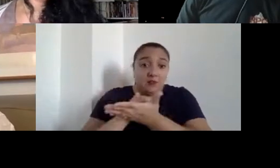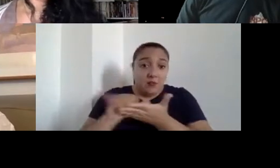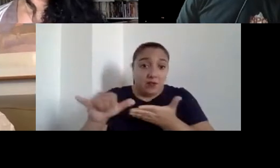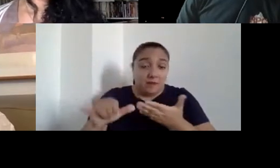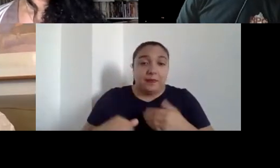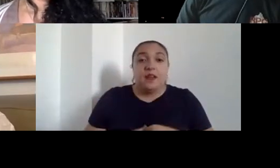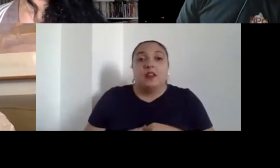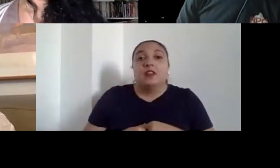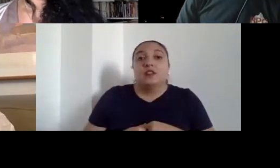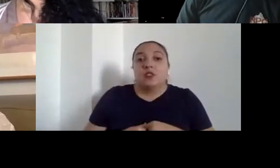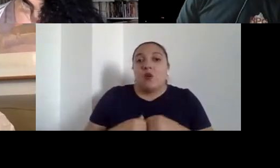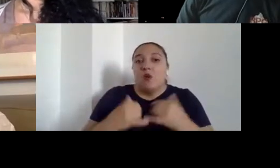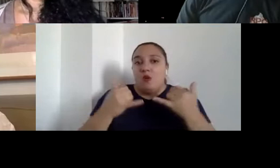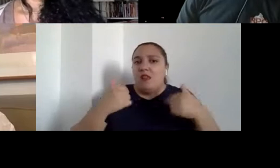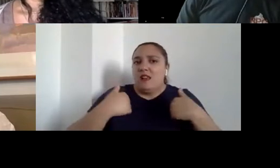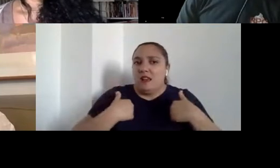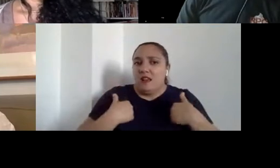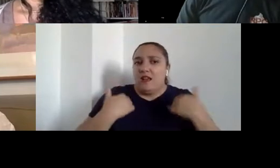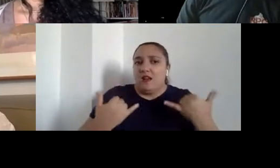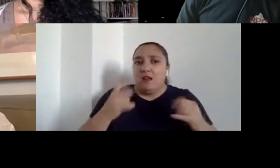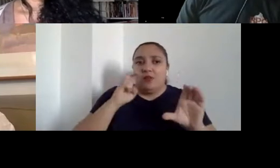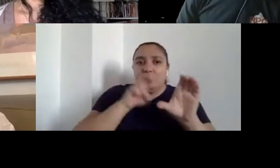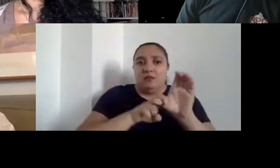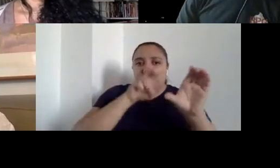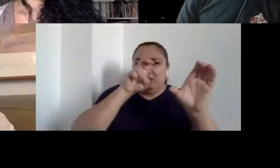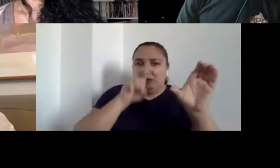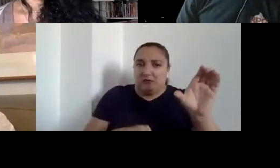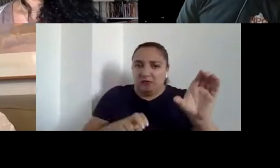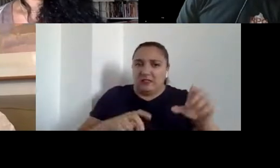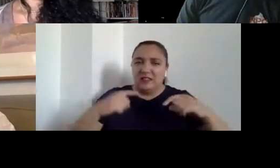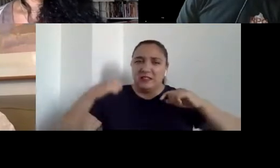to sign off and take a few Ibuprofen because my neck is hurting from all of the nodding in agreement